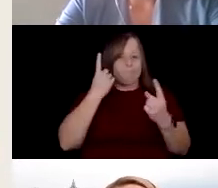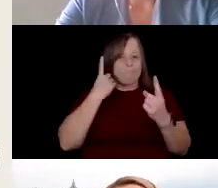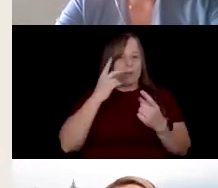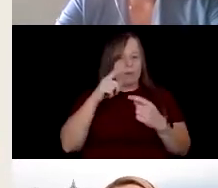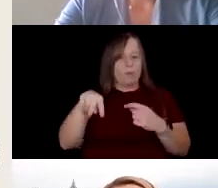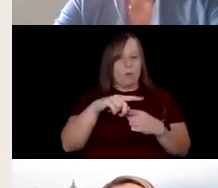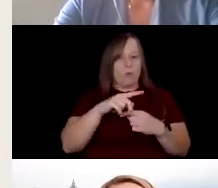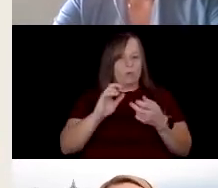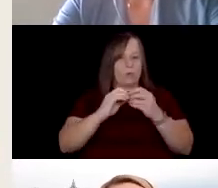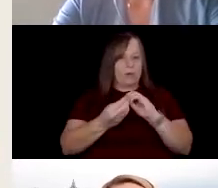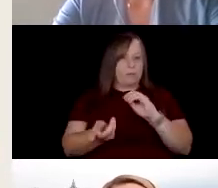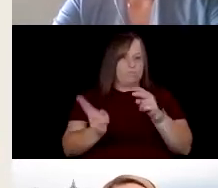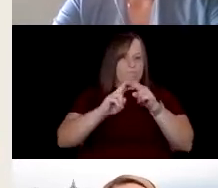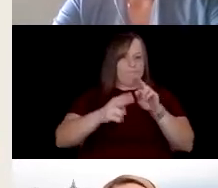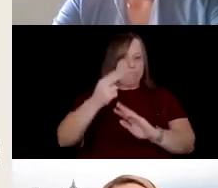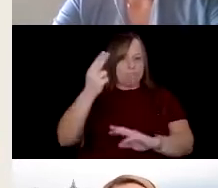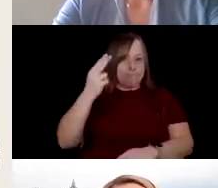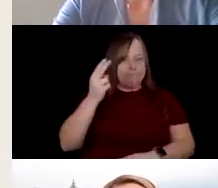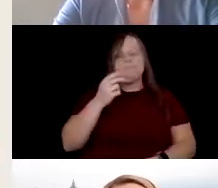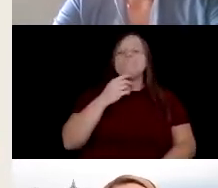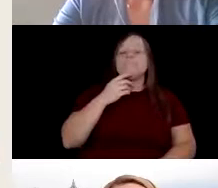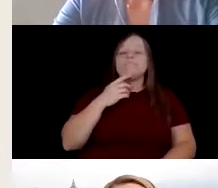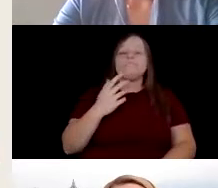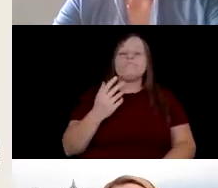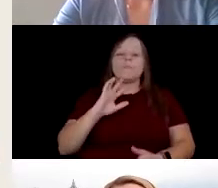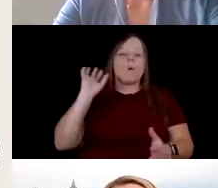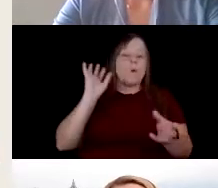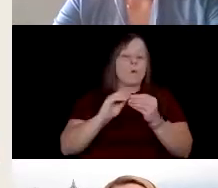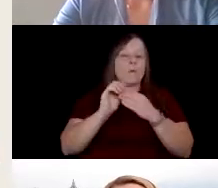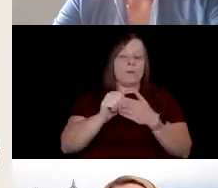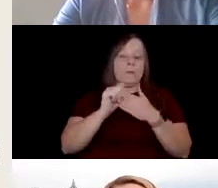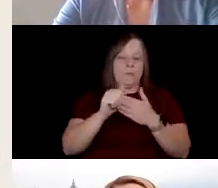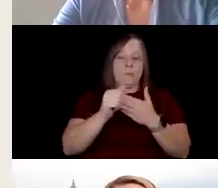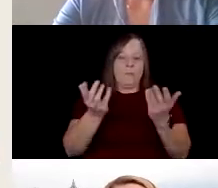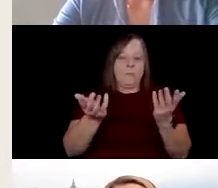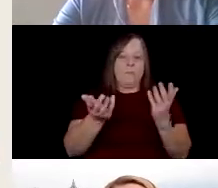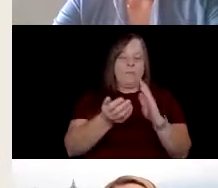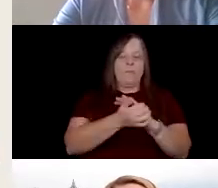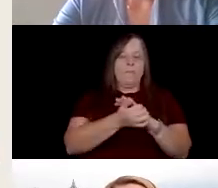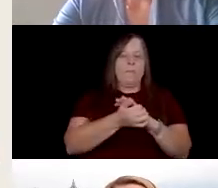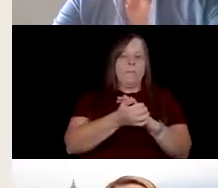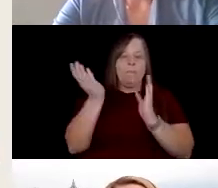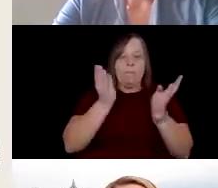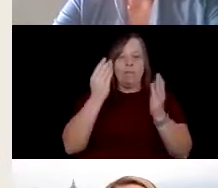are so high. So, yeah, again, what all of this leads to is for service members to disobey orders,